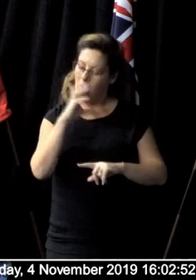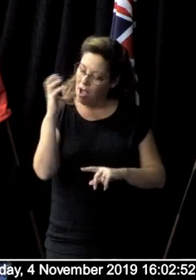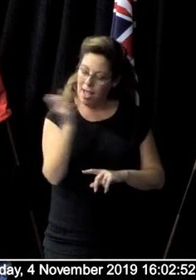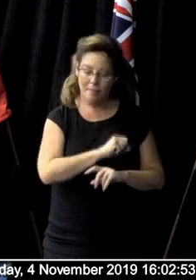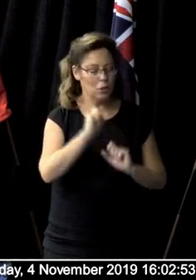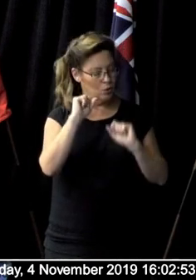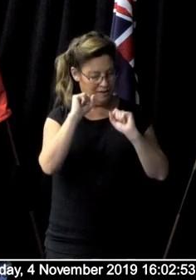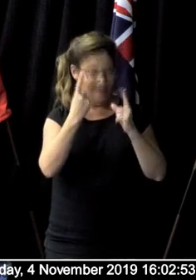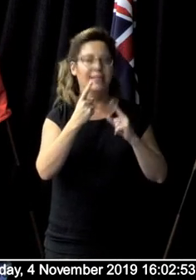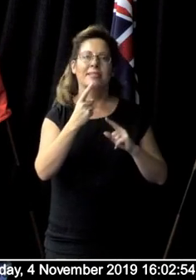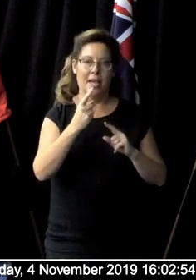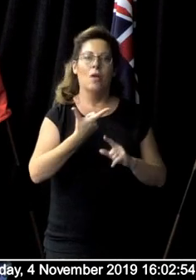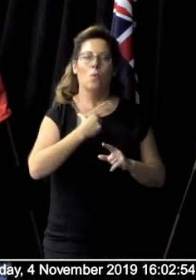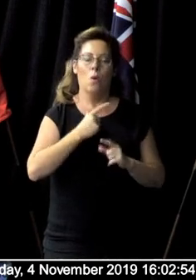have their child at a special school.